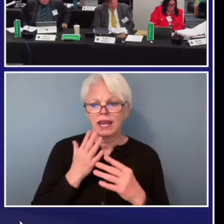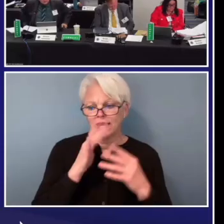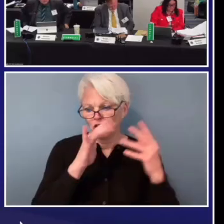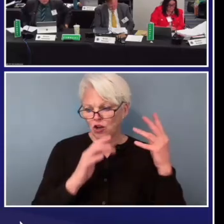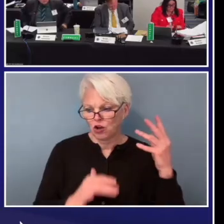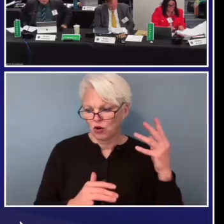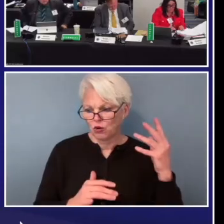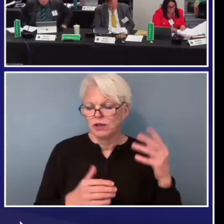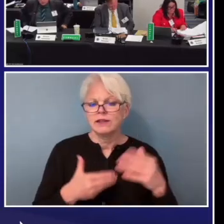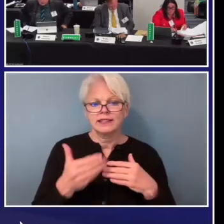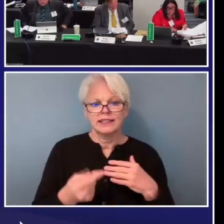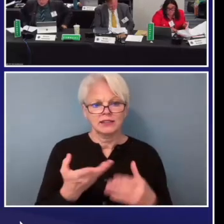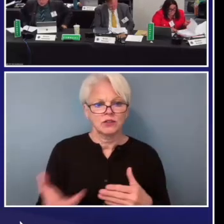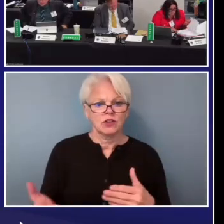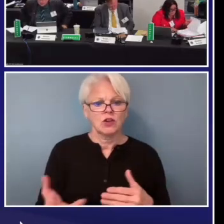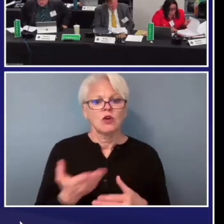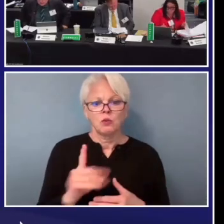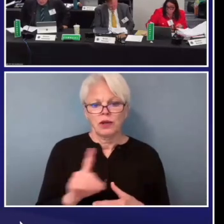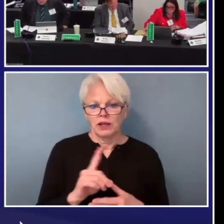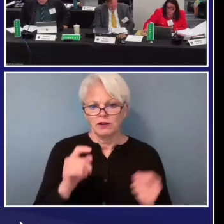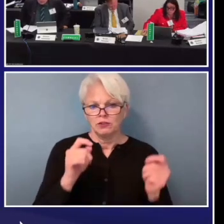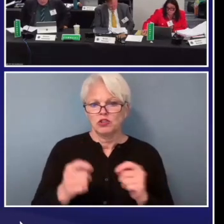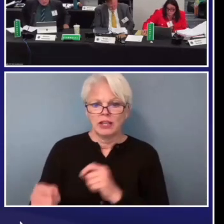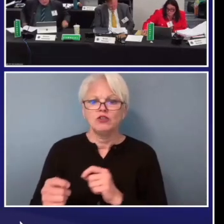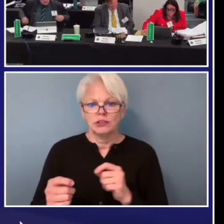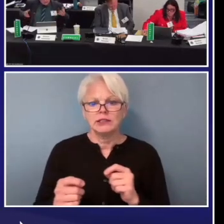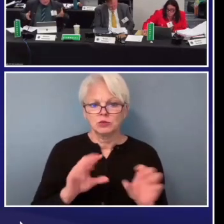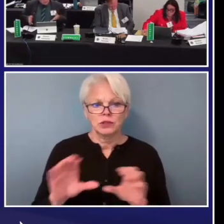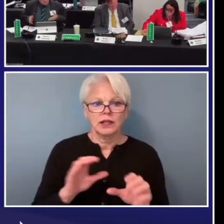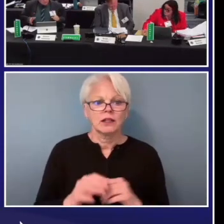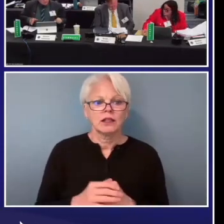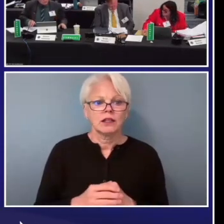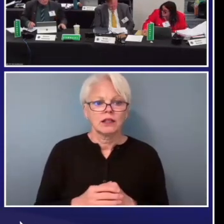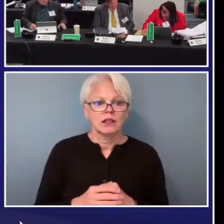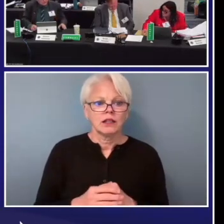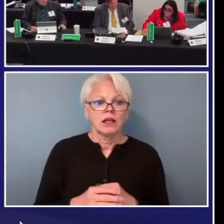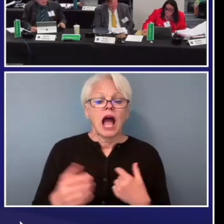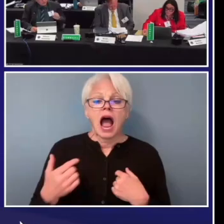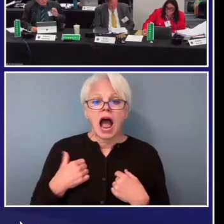next few items that where there's changes, let me just say, since I'm just coming up to address this matter,